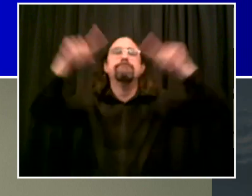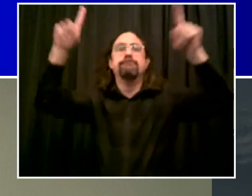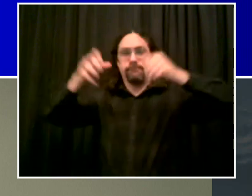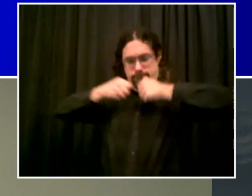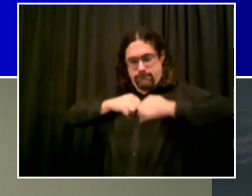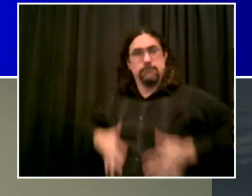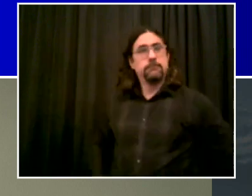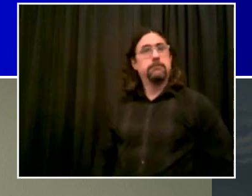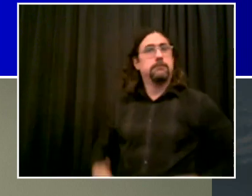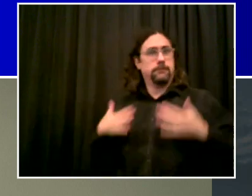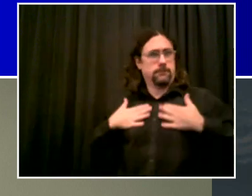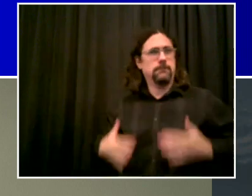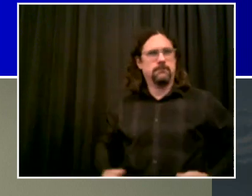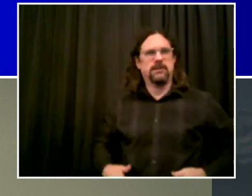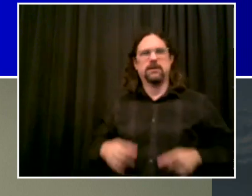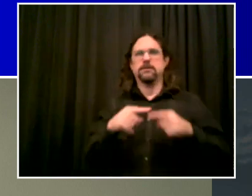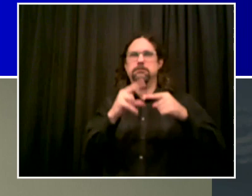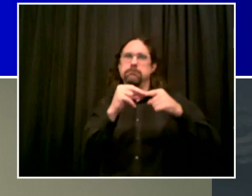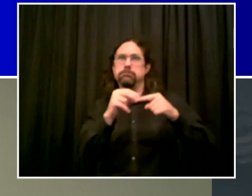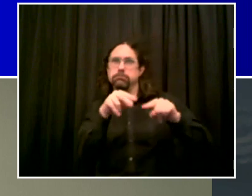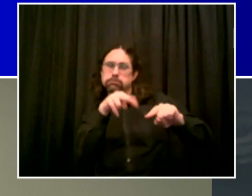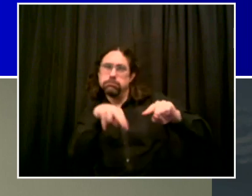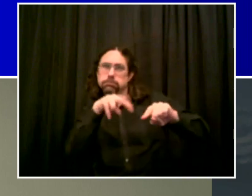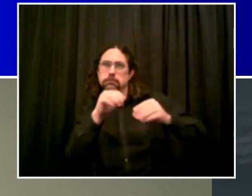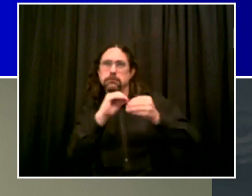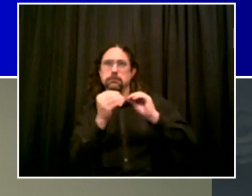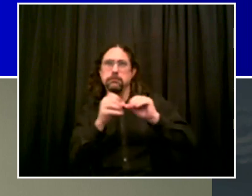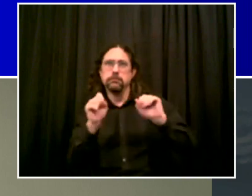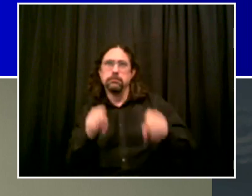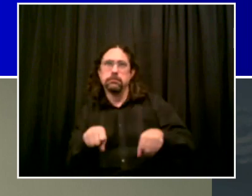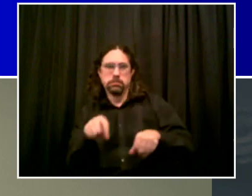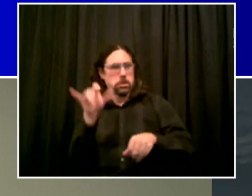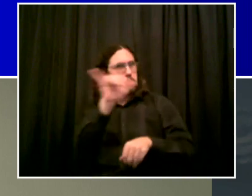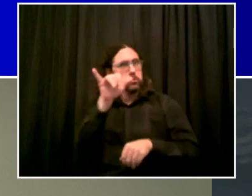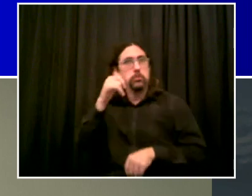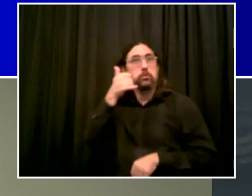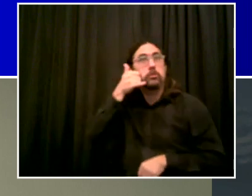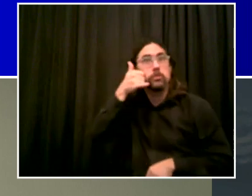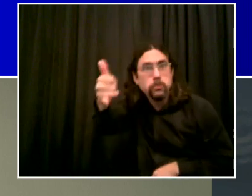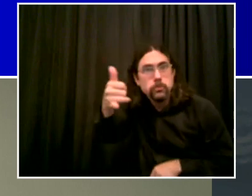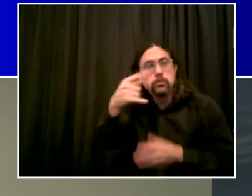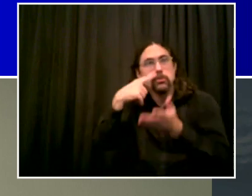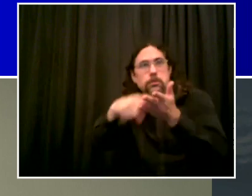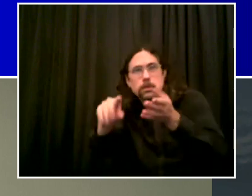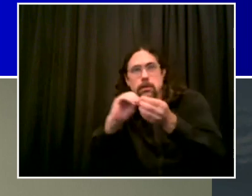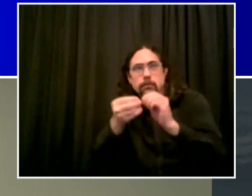THISAN D THE INFORMATION THEY YOU NEED TO